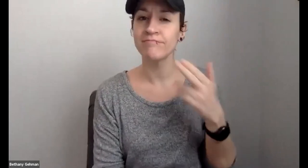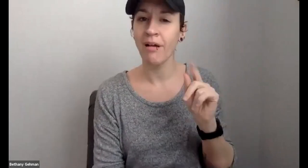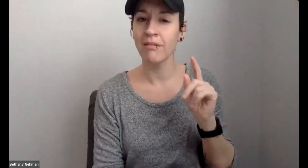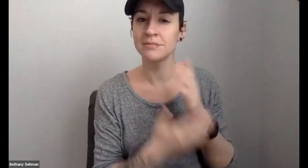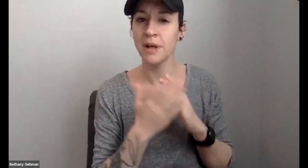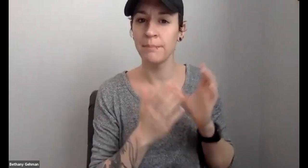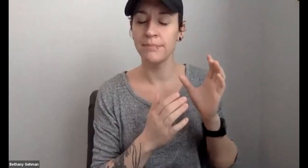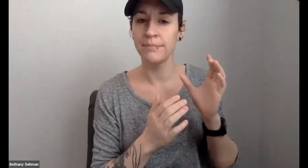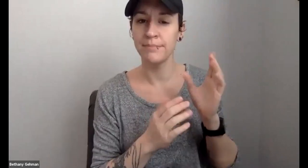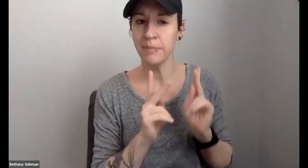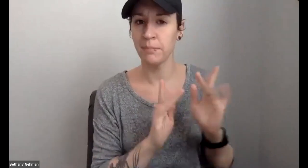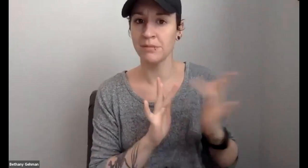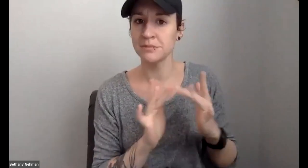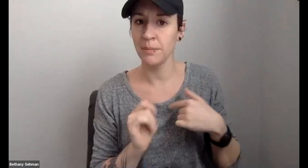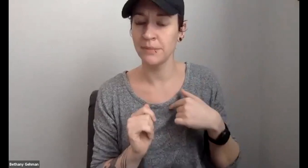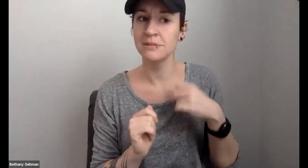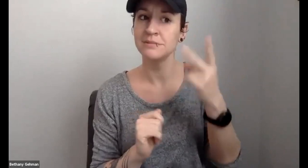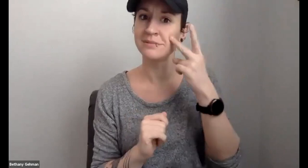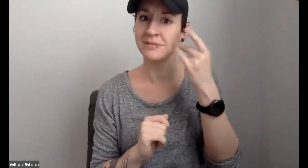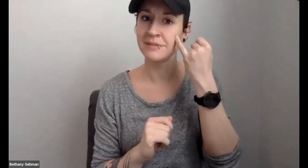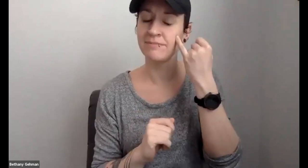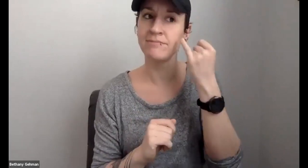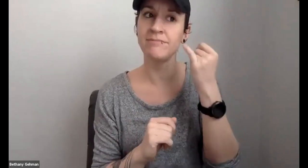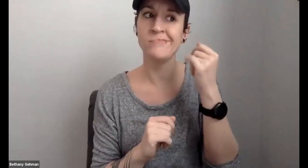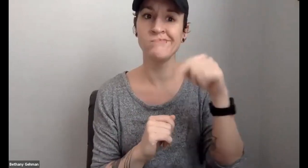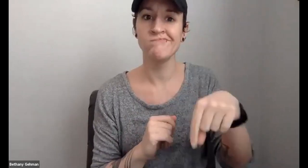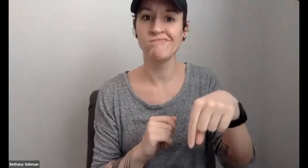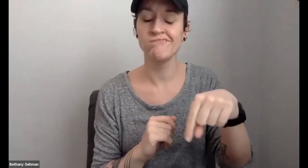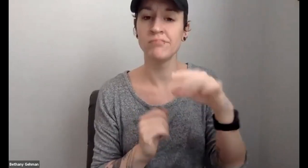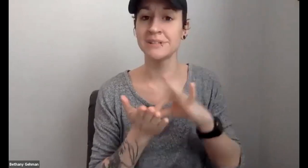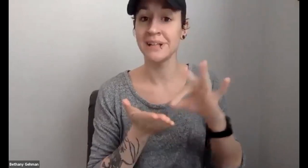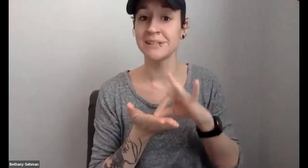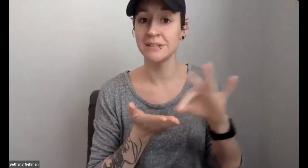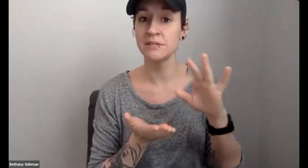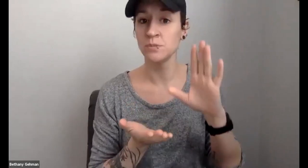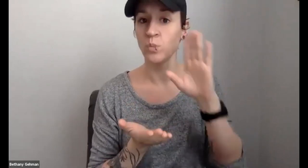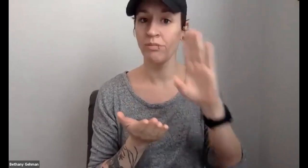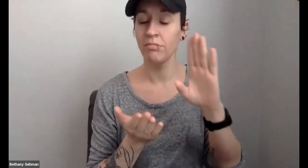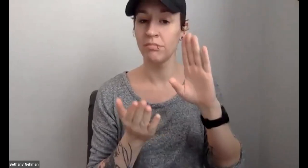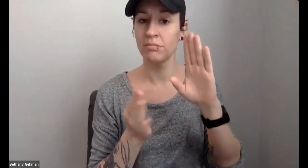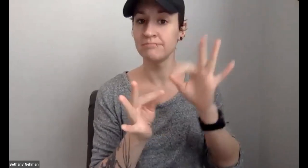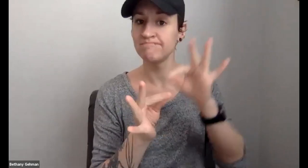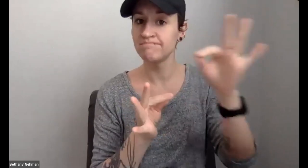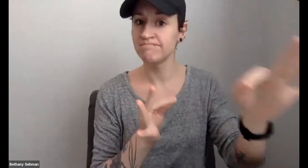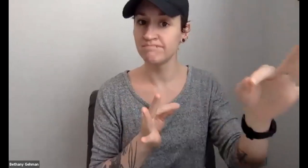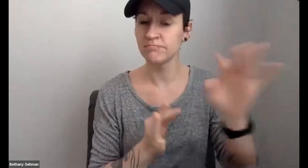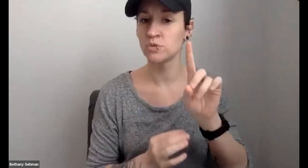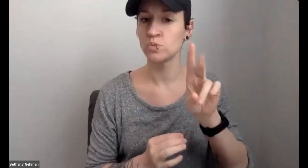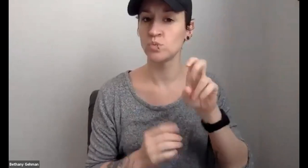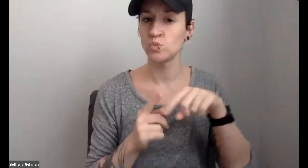Bethany: Hi, my name is Bethany. And I'm from Family Tree Clinic. I've had